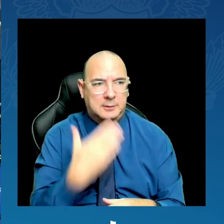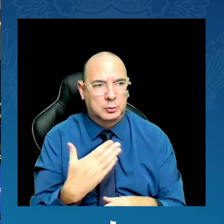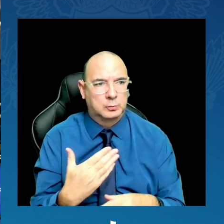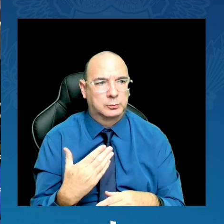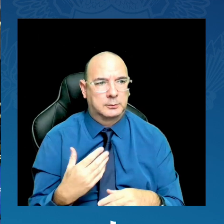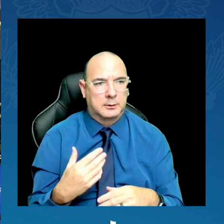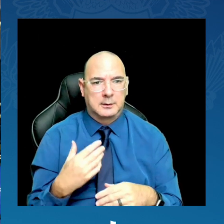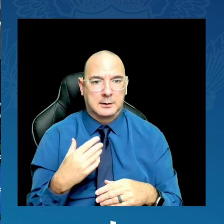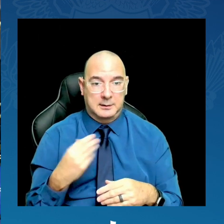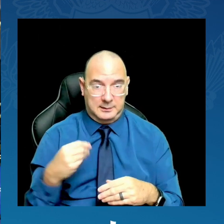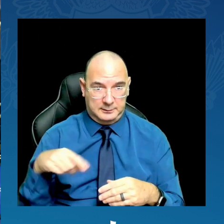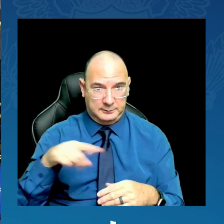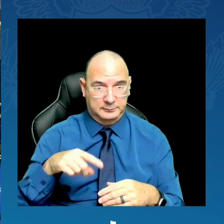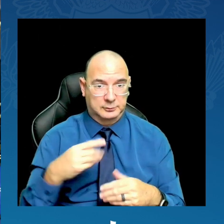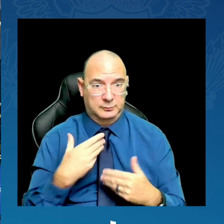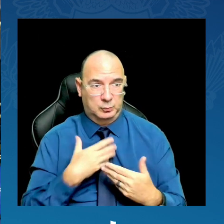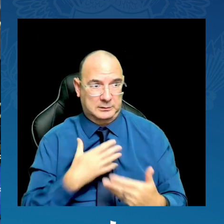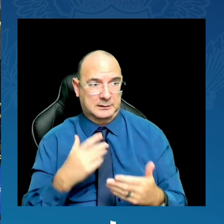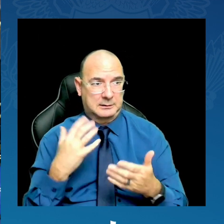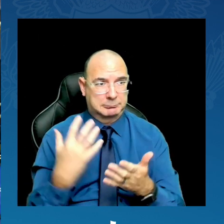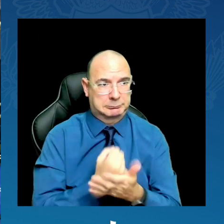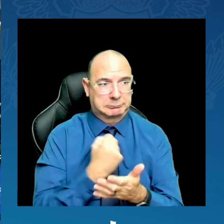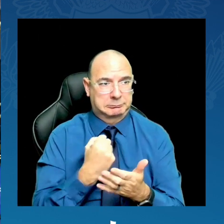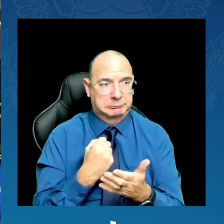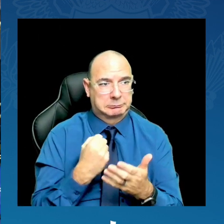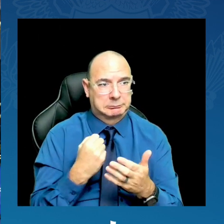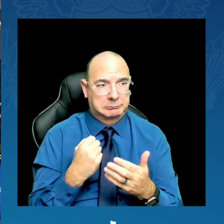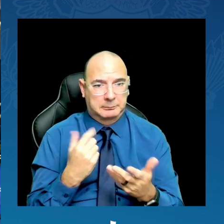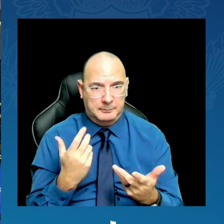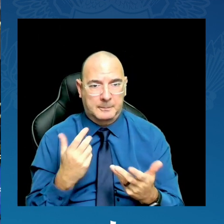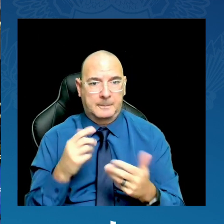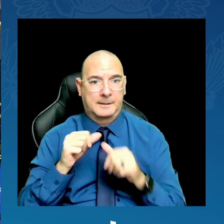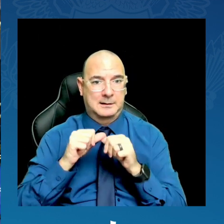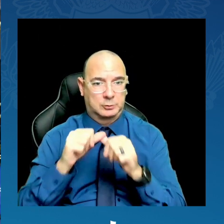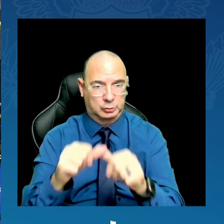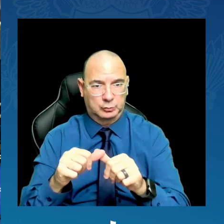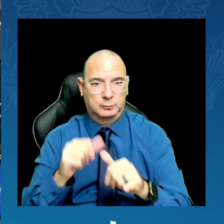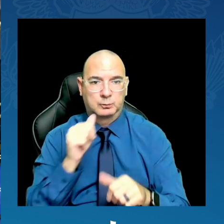by continued use of private astronaut missions to increase commercial access.